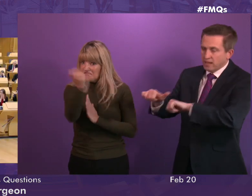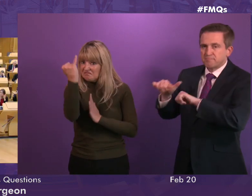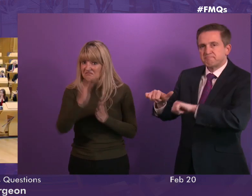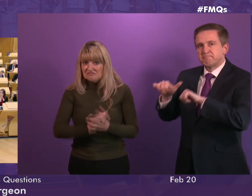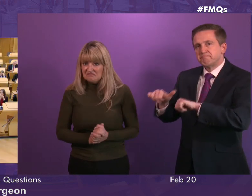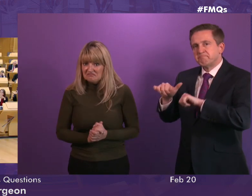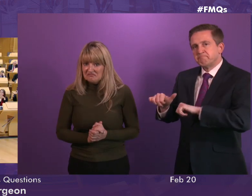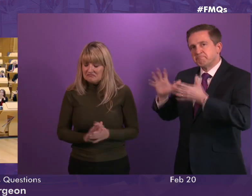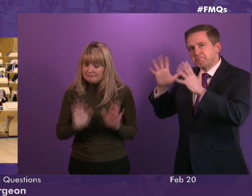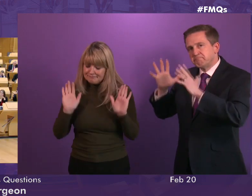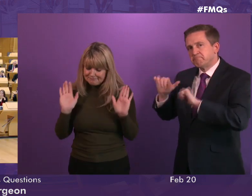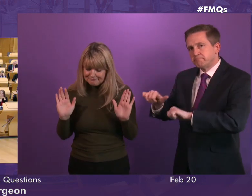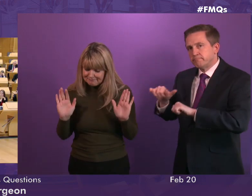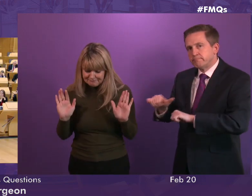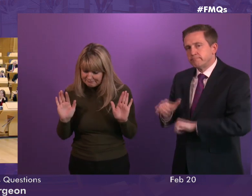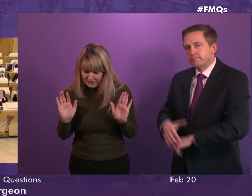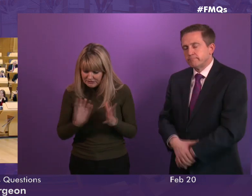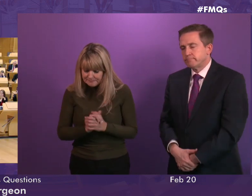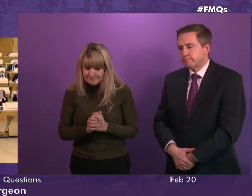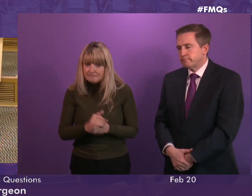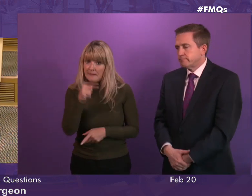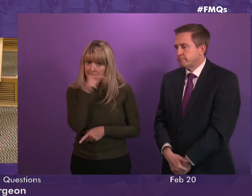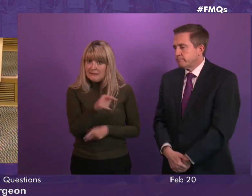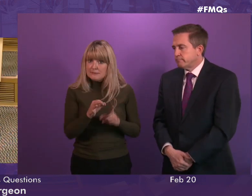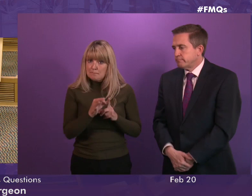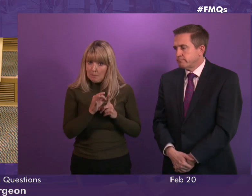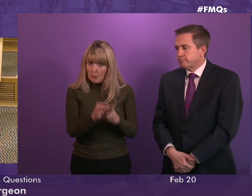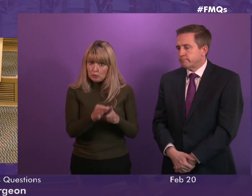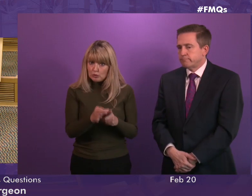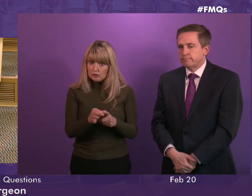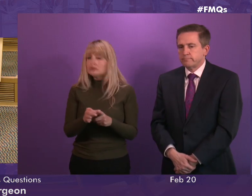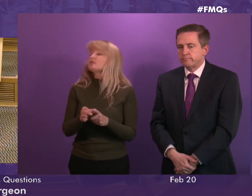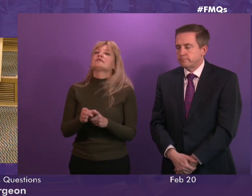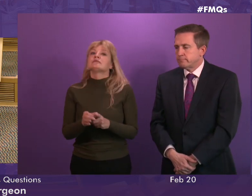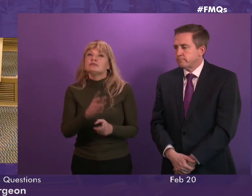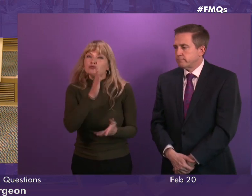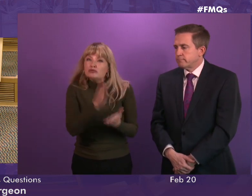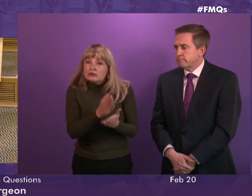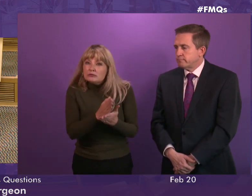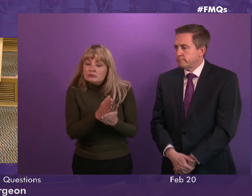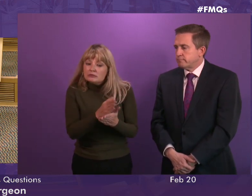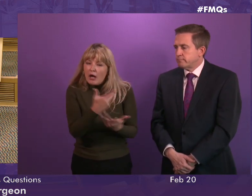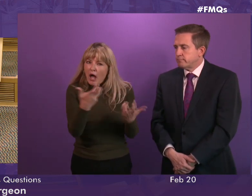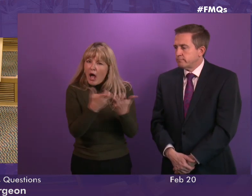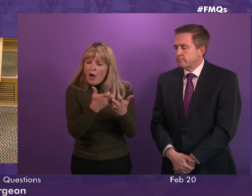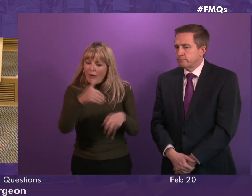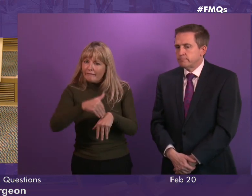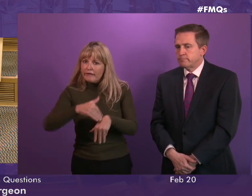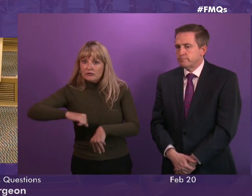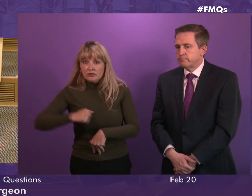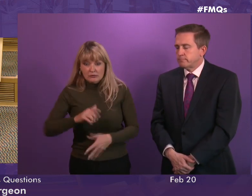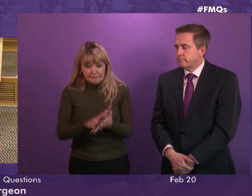The UK Government’s proposals are also devastating for the future of our economy. Our demographics